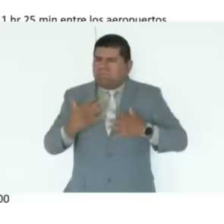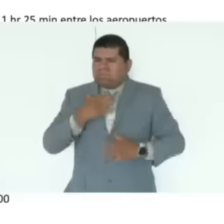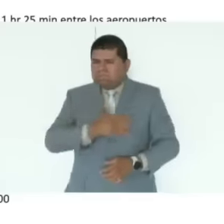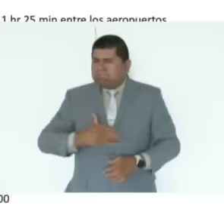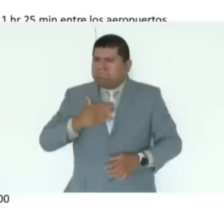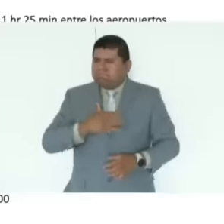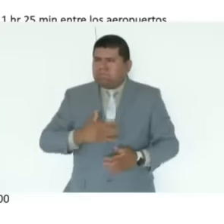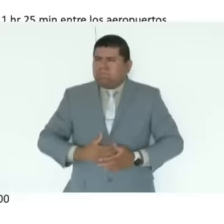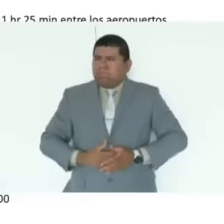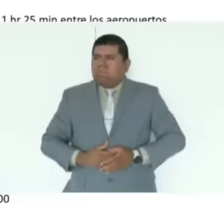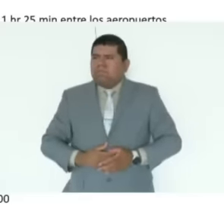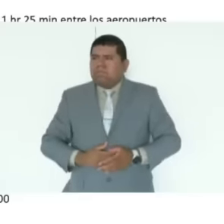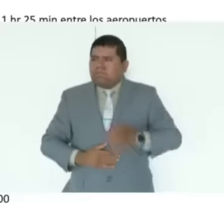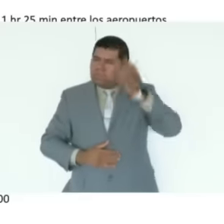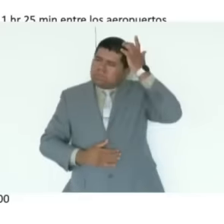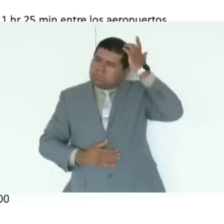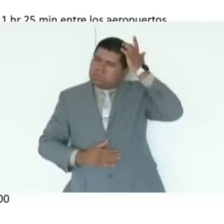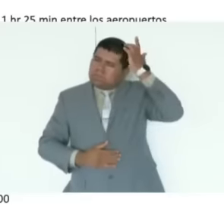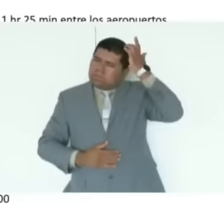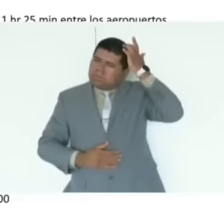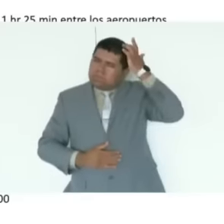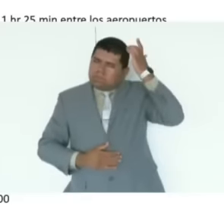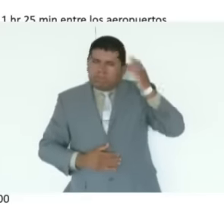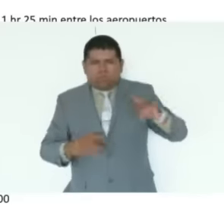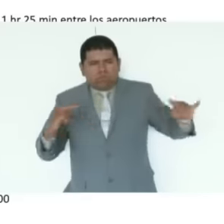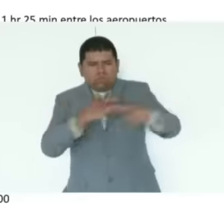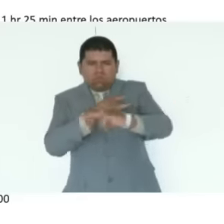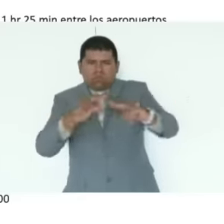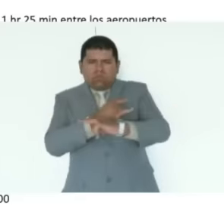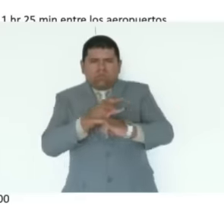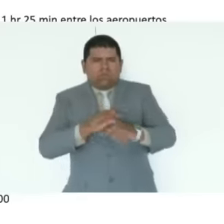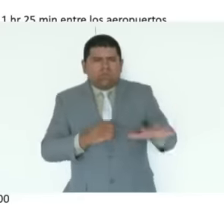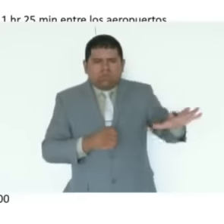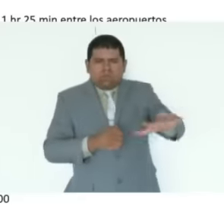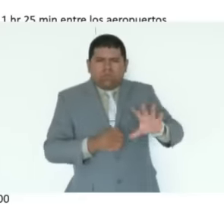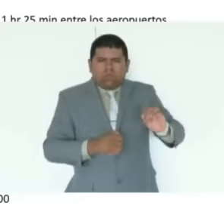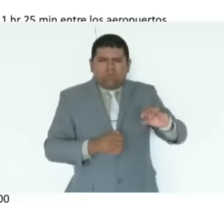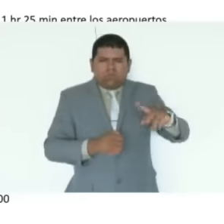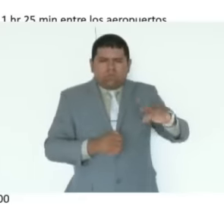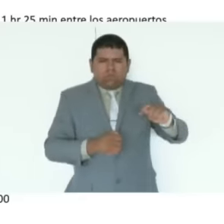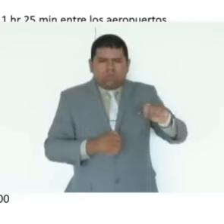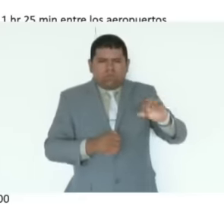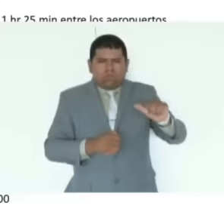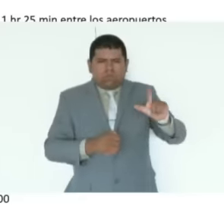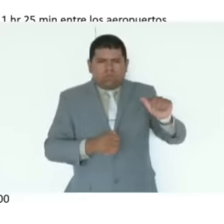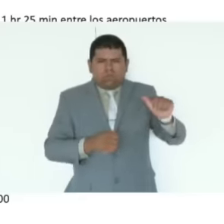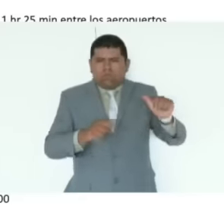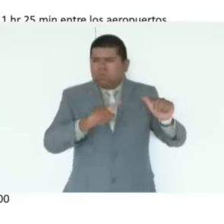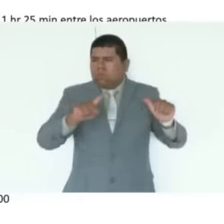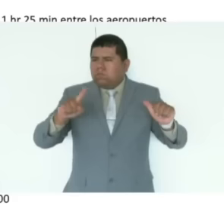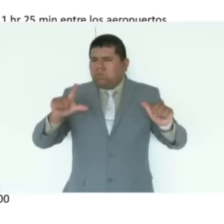the area of highways, we highlight the sections of Compostela las varas and las varas Bucerías as they are